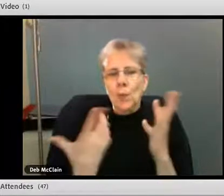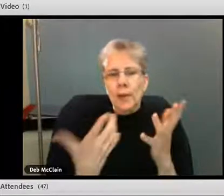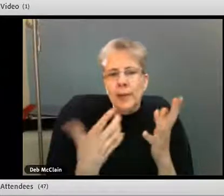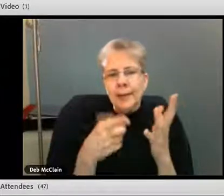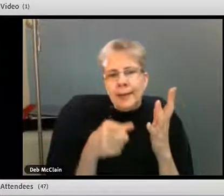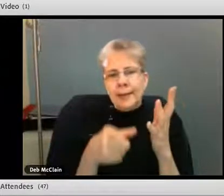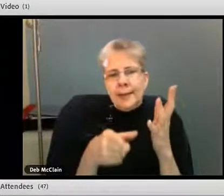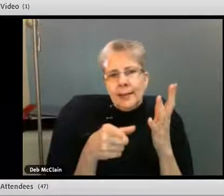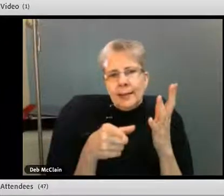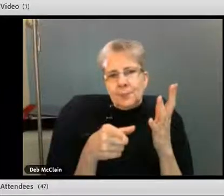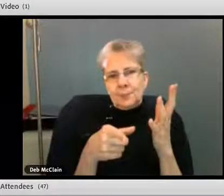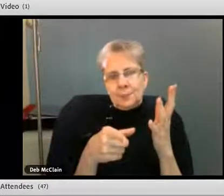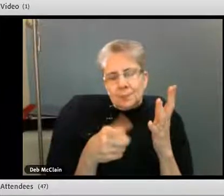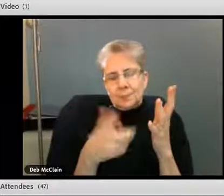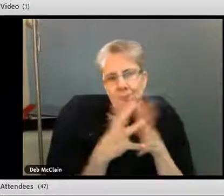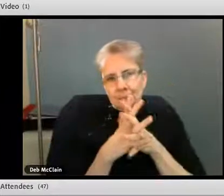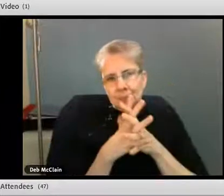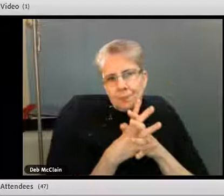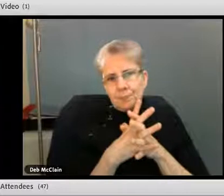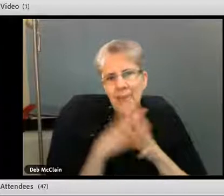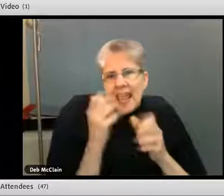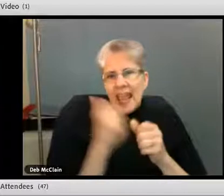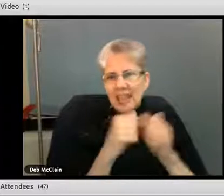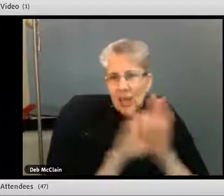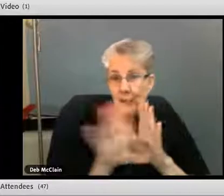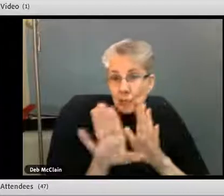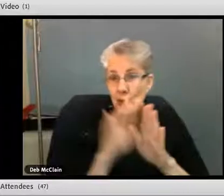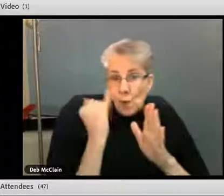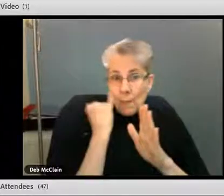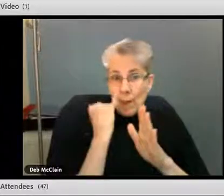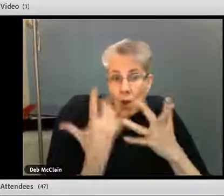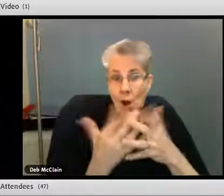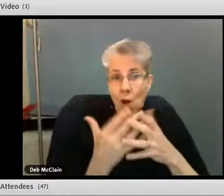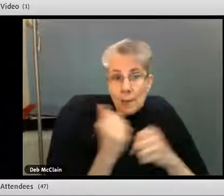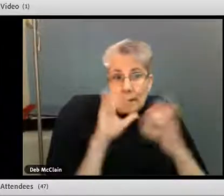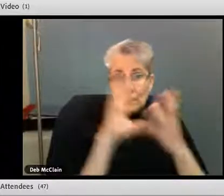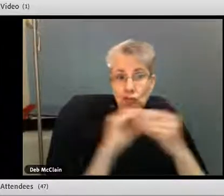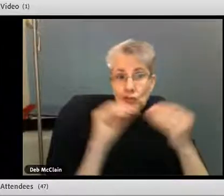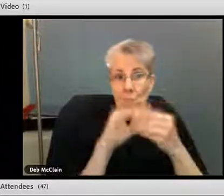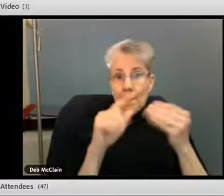Each image, in your mind, you already made a story about those kids, didn't you? I did when I looked at that,